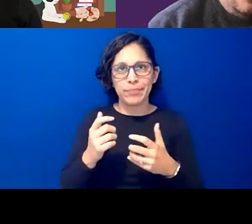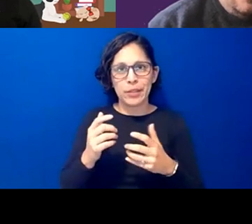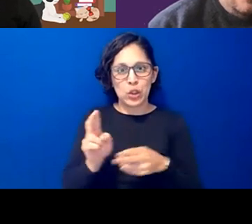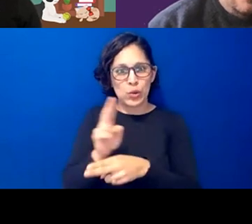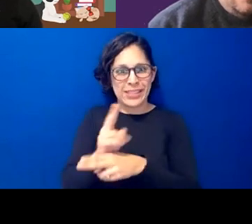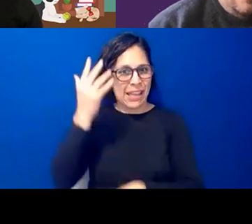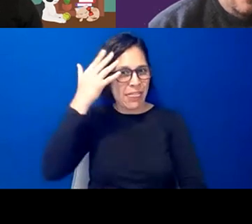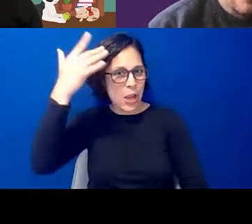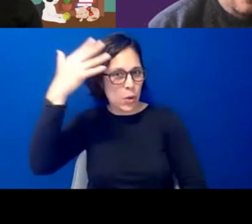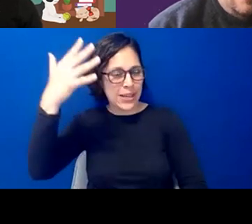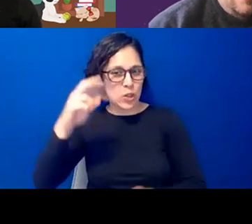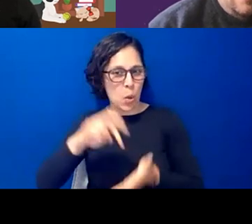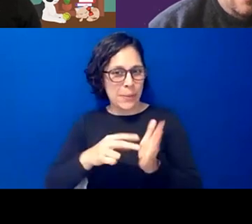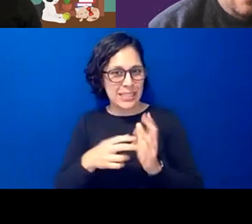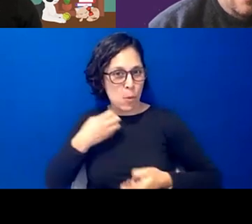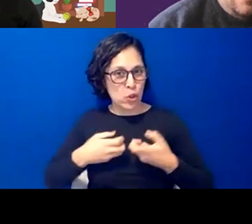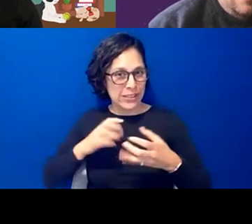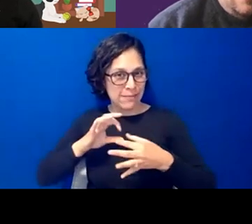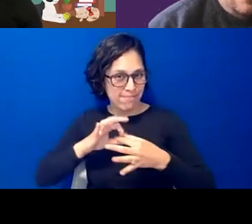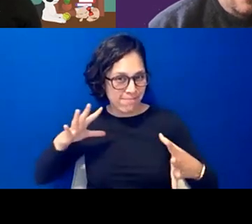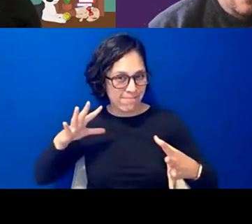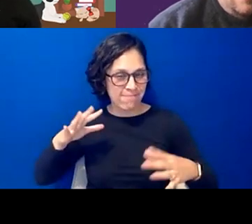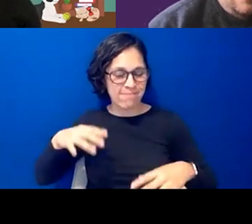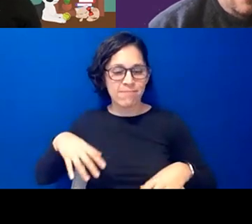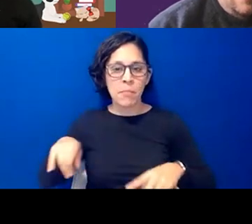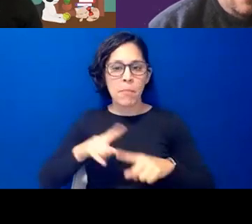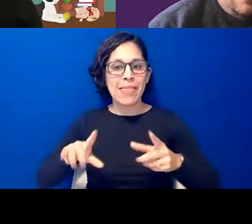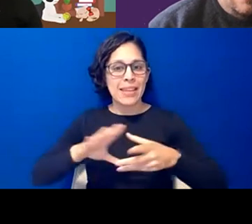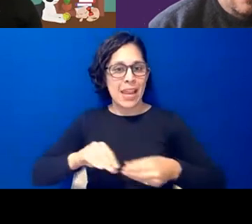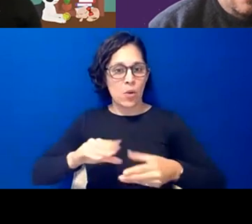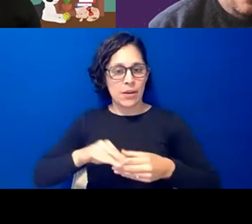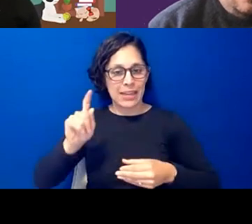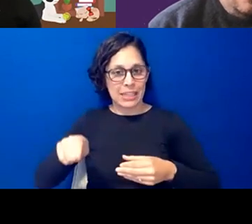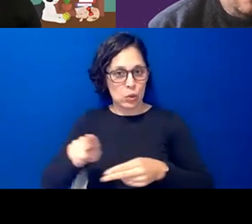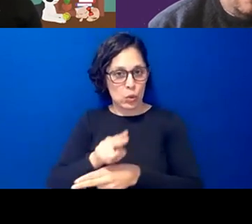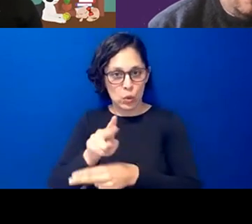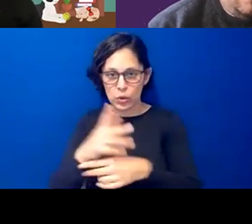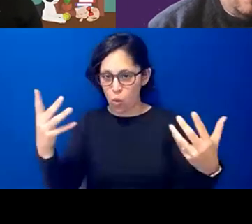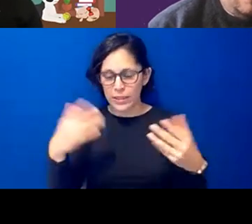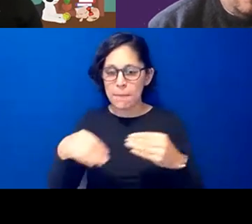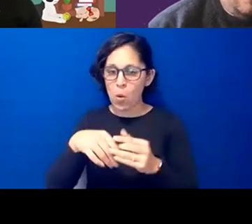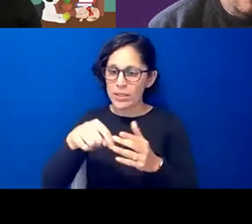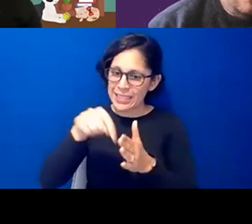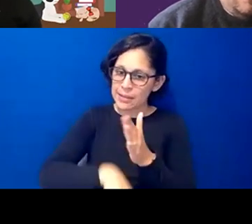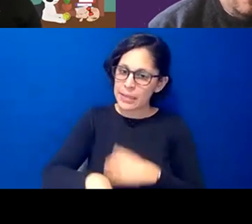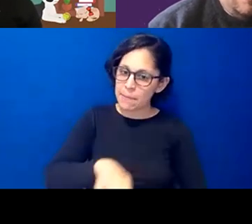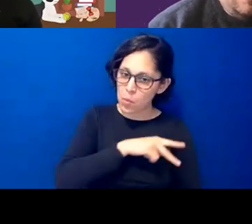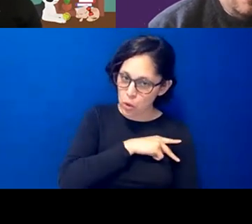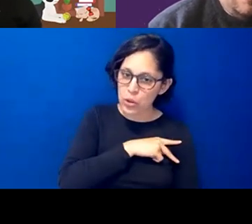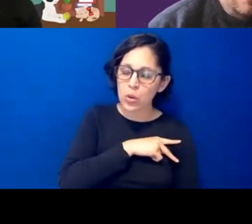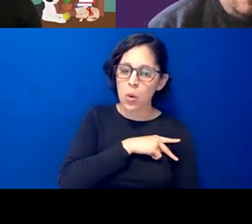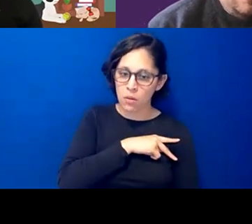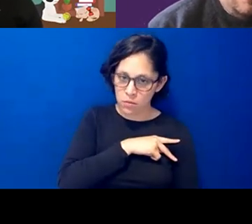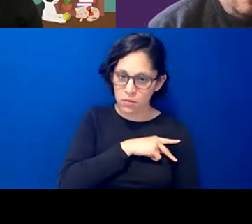Ghada Al-Masri: lecture and emotional distancing I think the narrative I need to speak to is is the very deeply personal connected to the political.